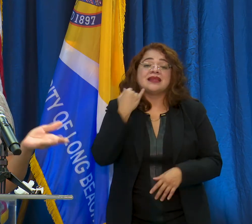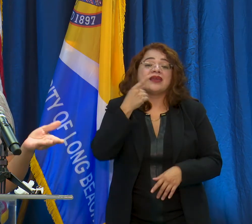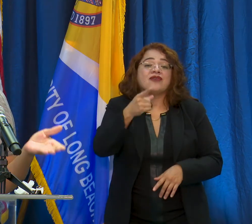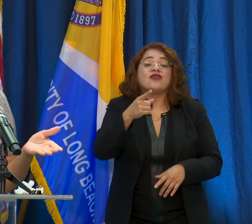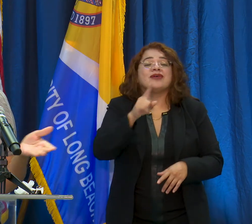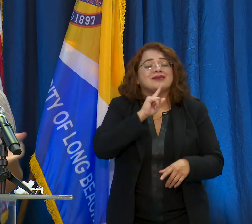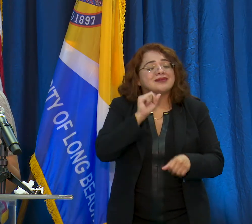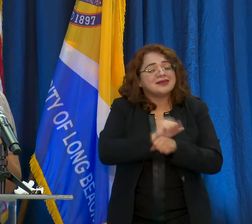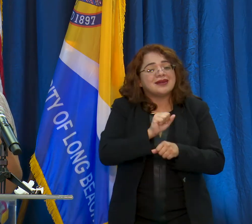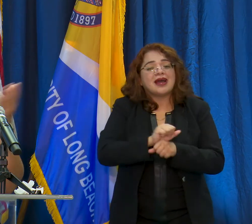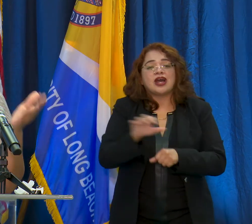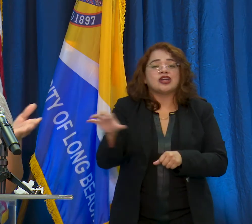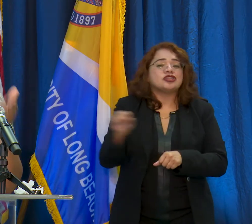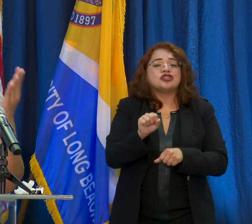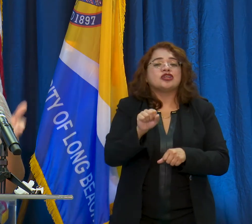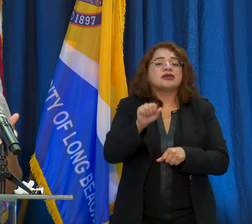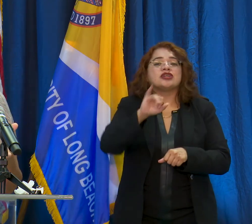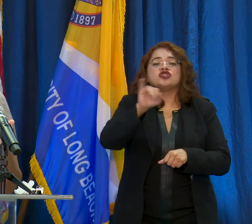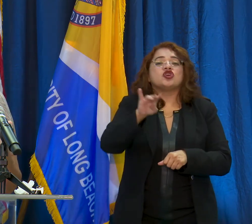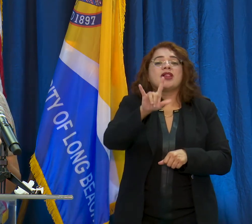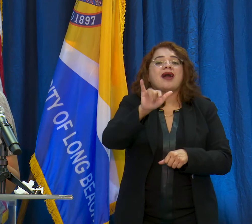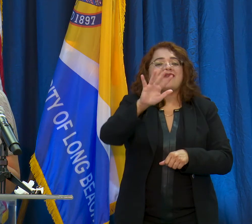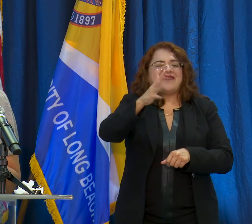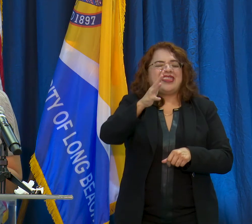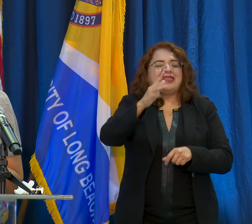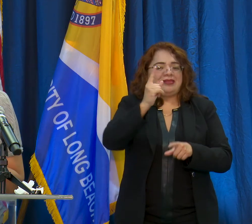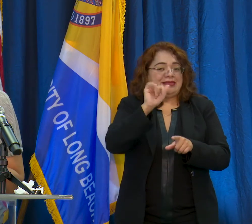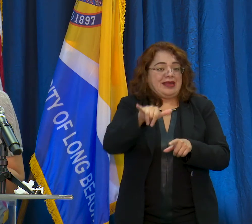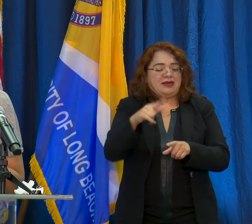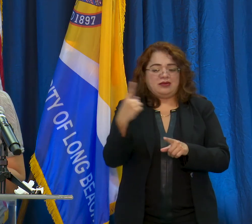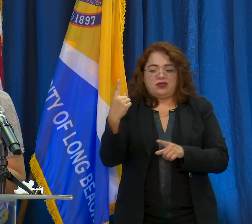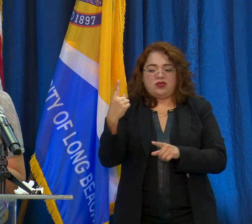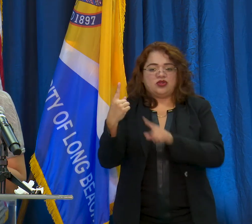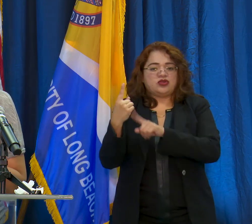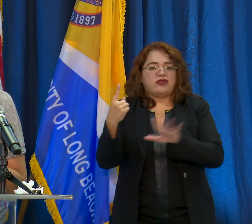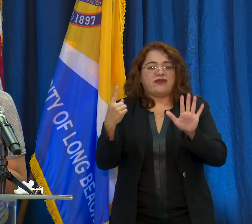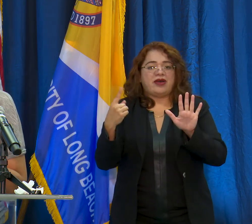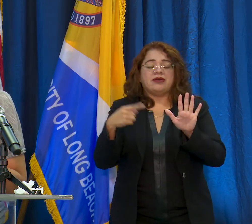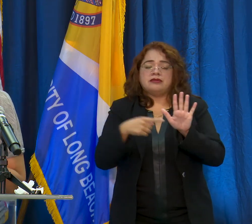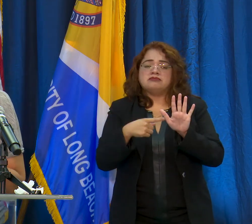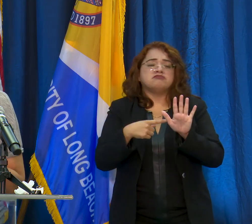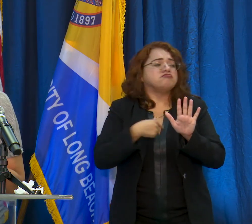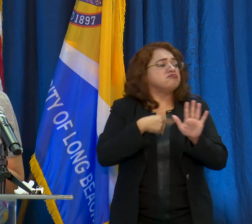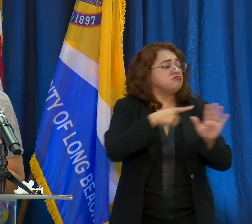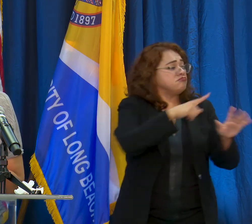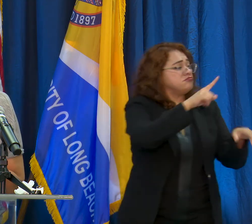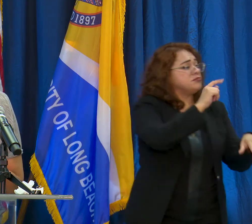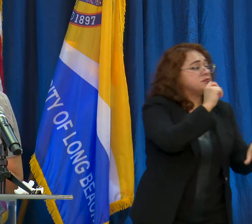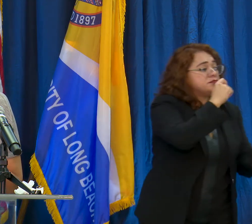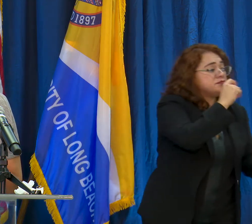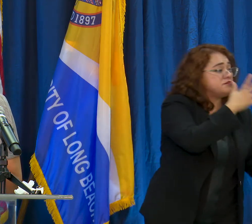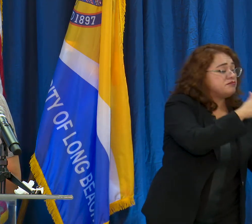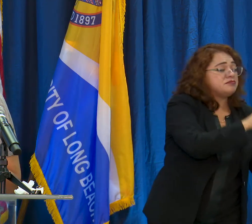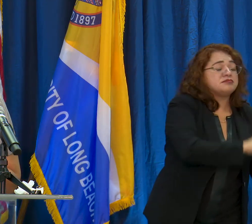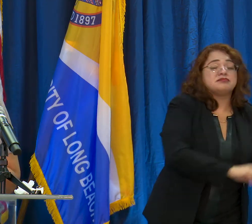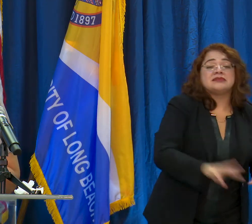day it was, let's say July 5, 5:00 p.m., you can walk out of that test site, 6:00 p.m. be in close contact with